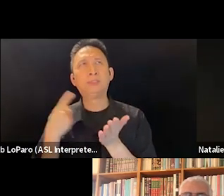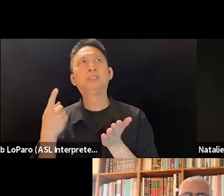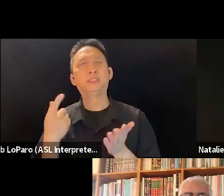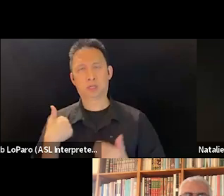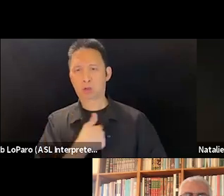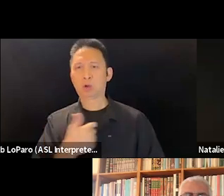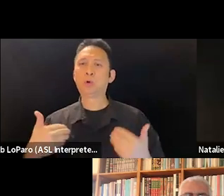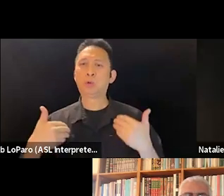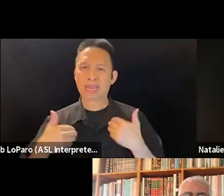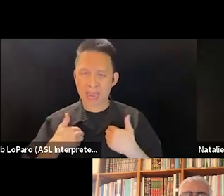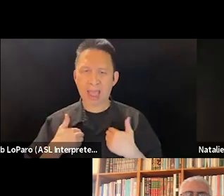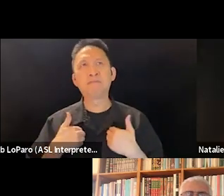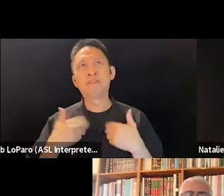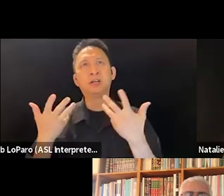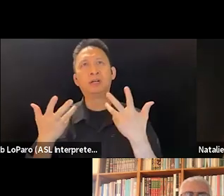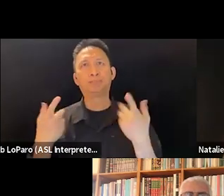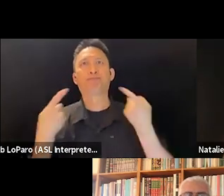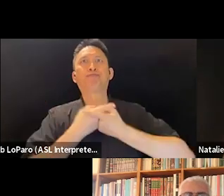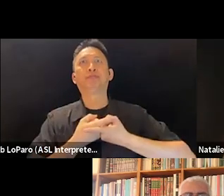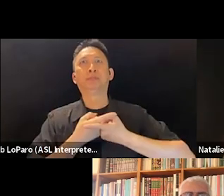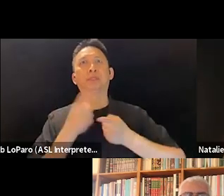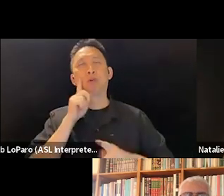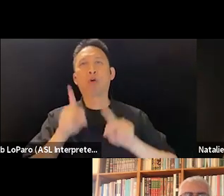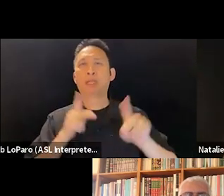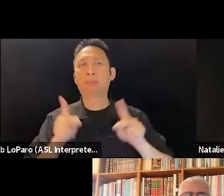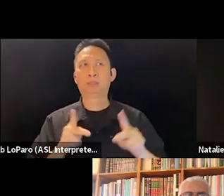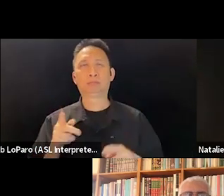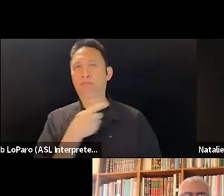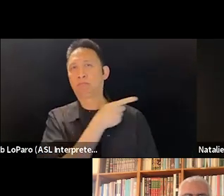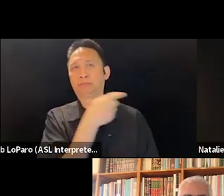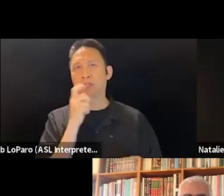I don't understand exactly what we called documentary